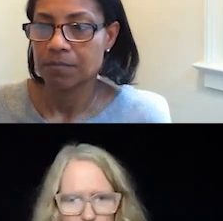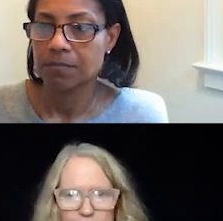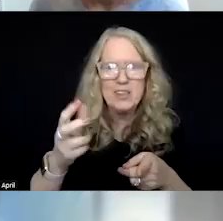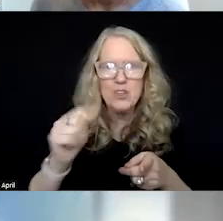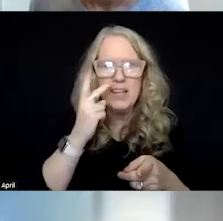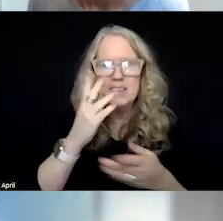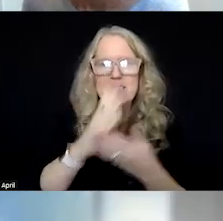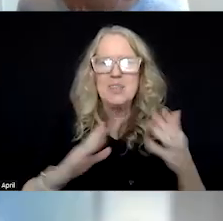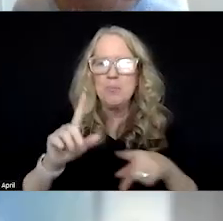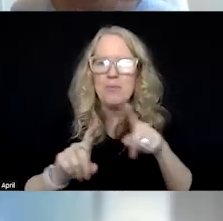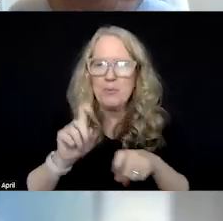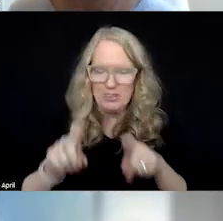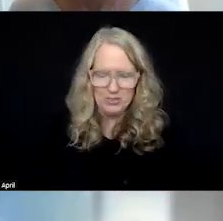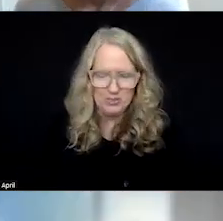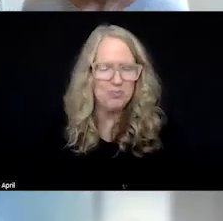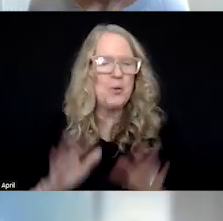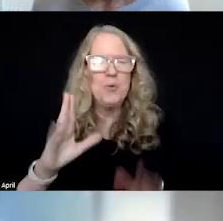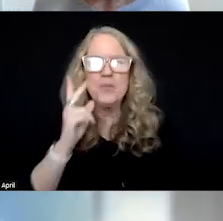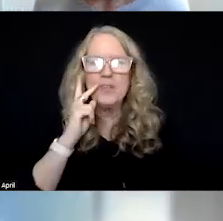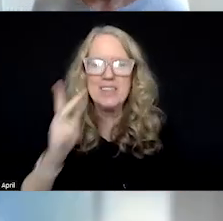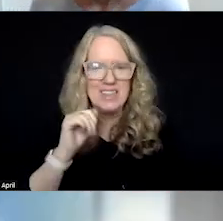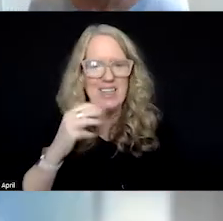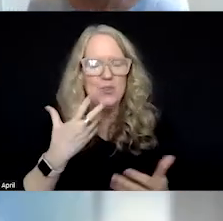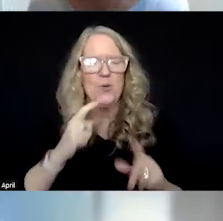WONDERFUL. LET'S SEE IF WE CAN GET TO THESE BEFORE WE GET TO